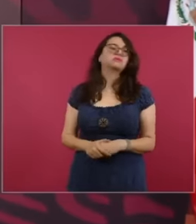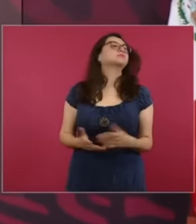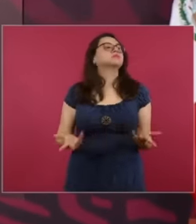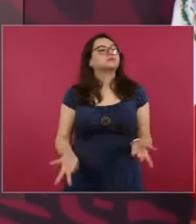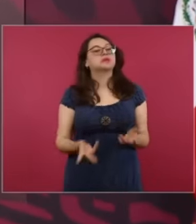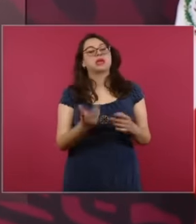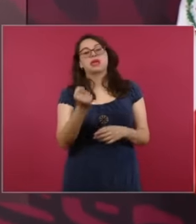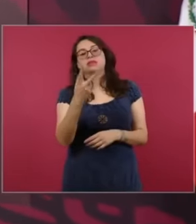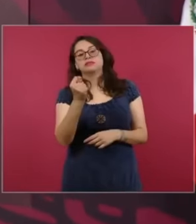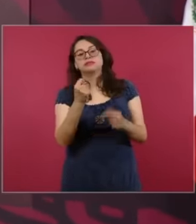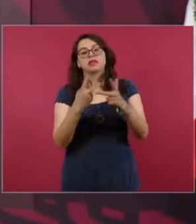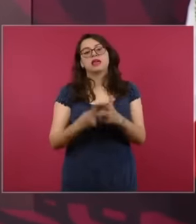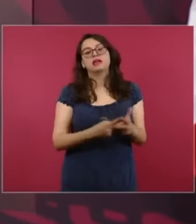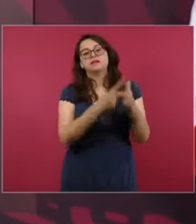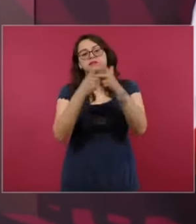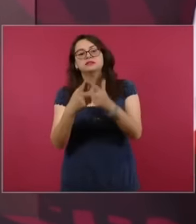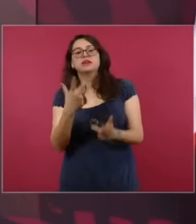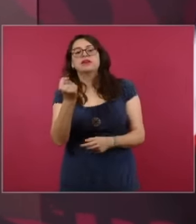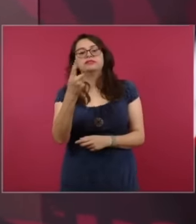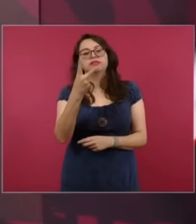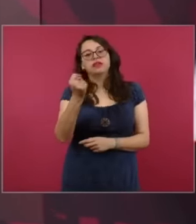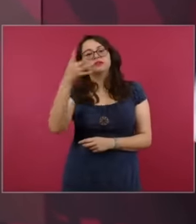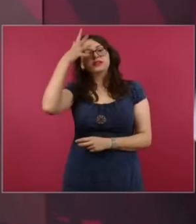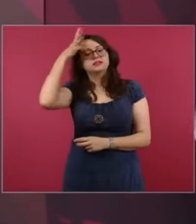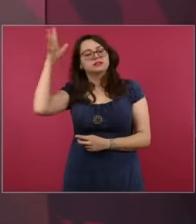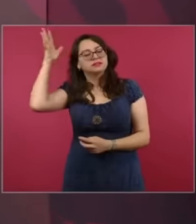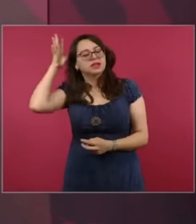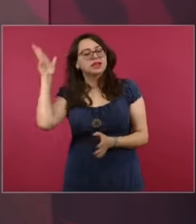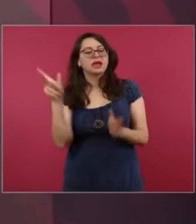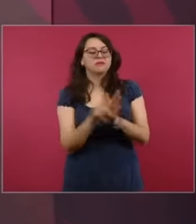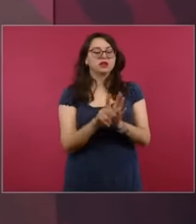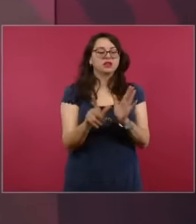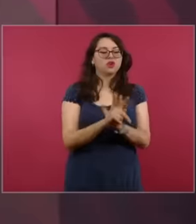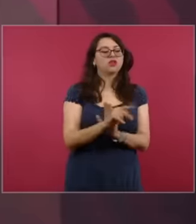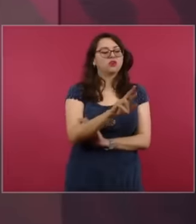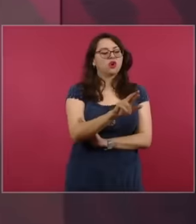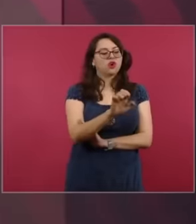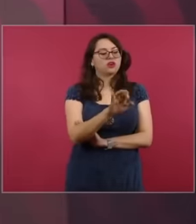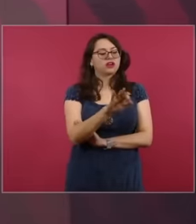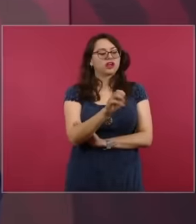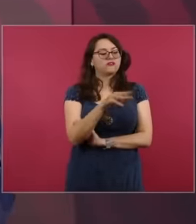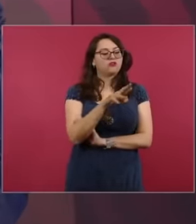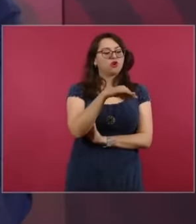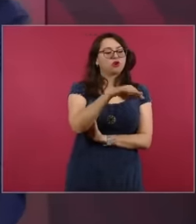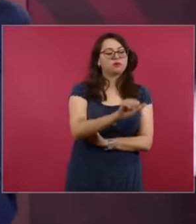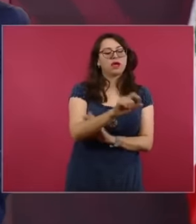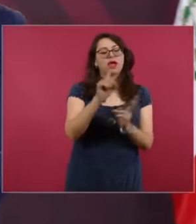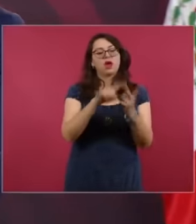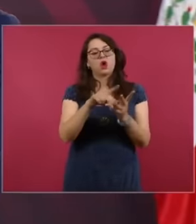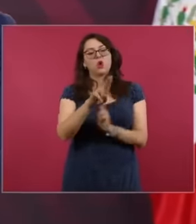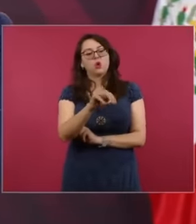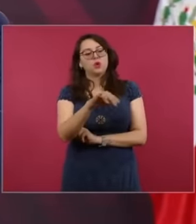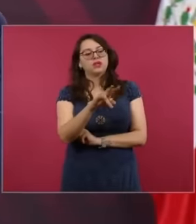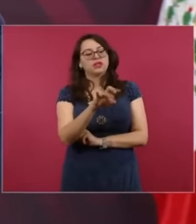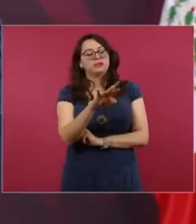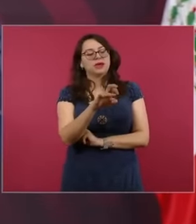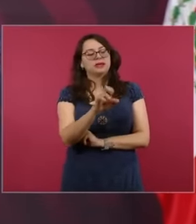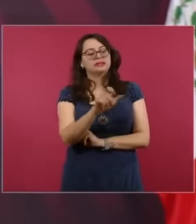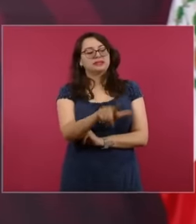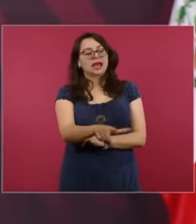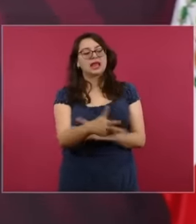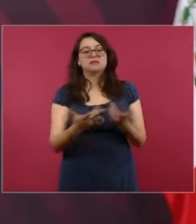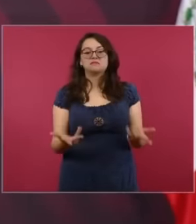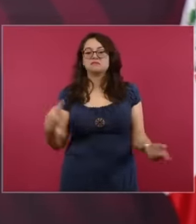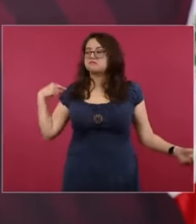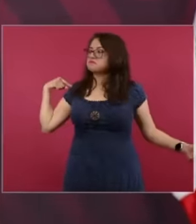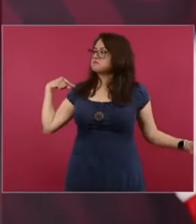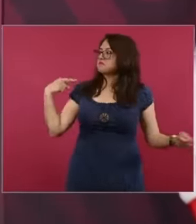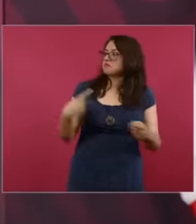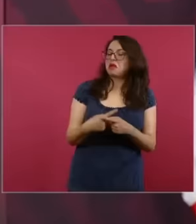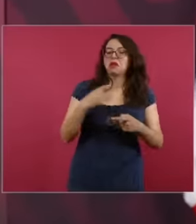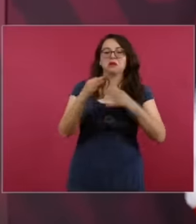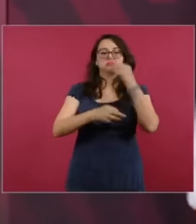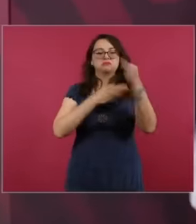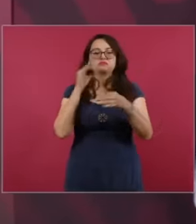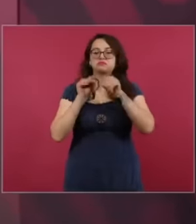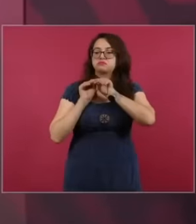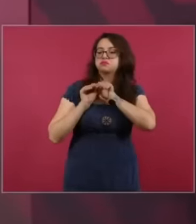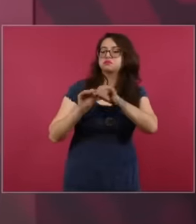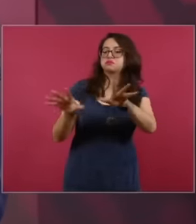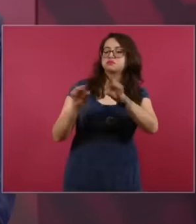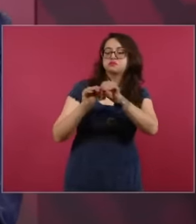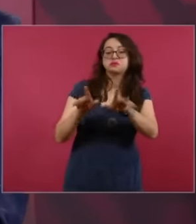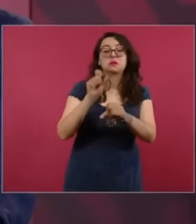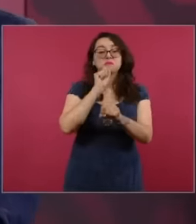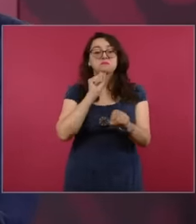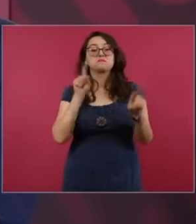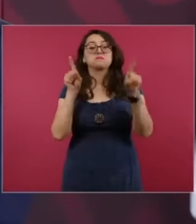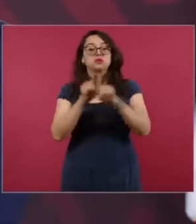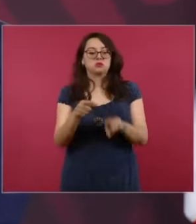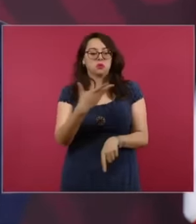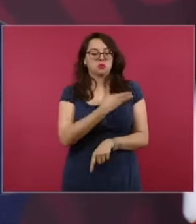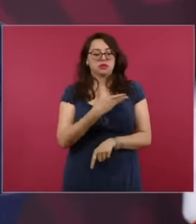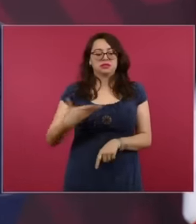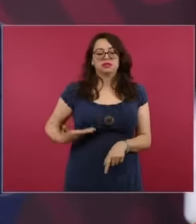Universal that they used to ask the questions in the debate